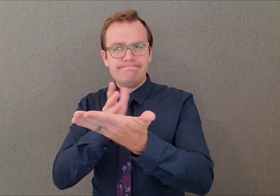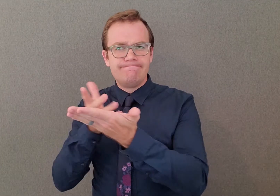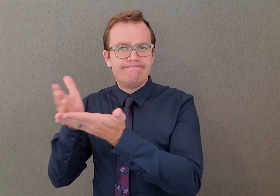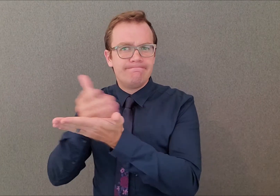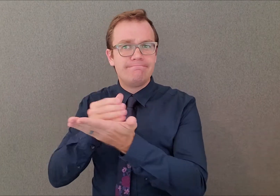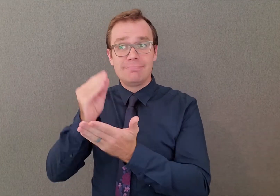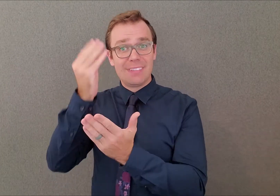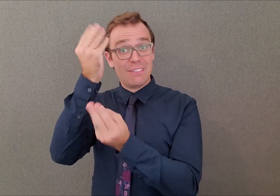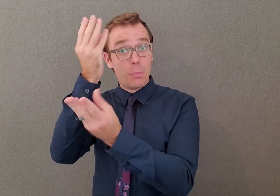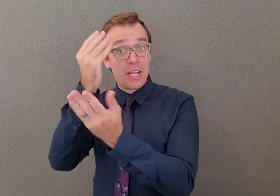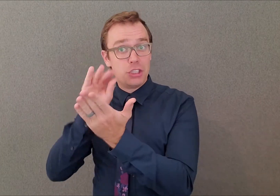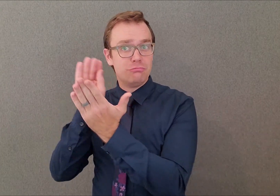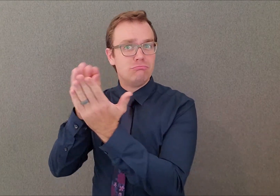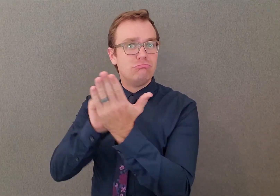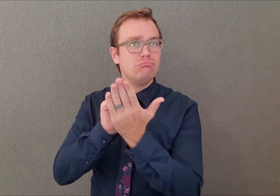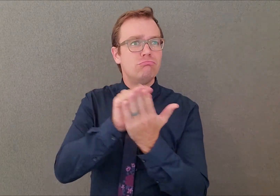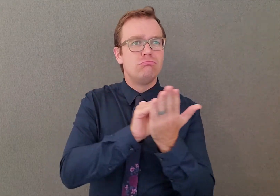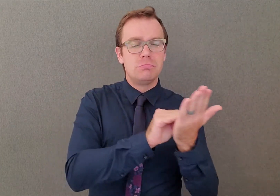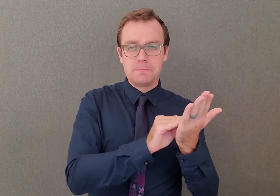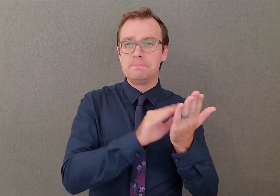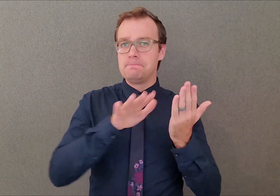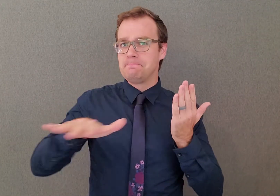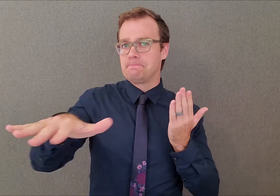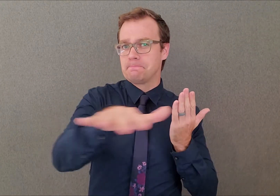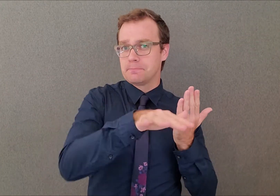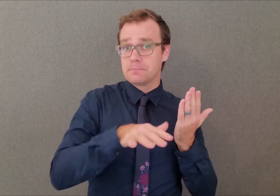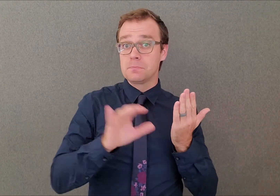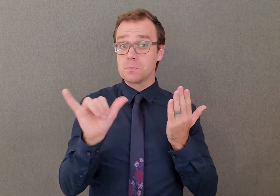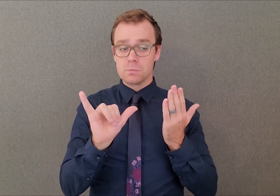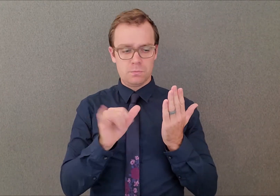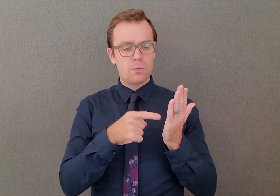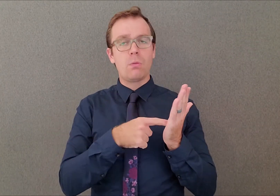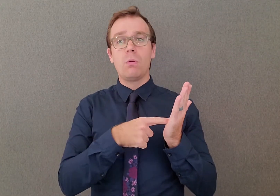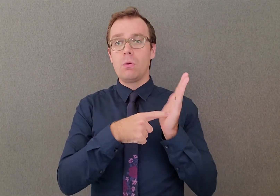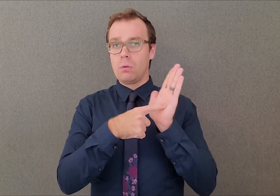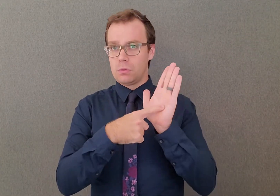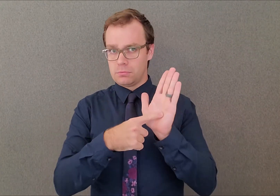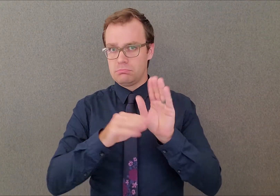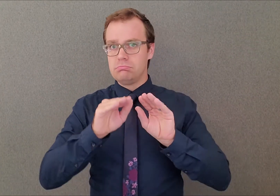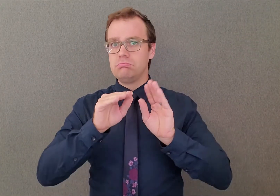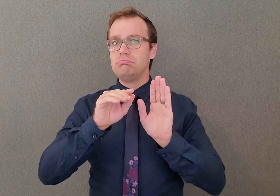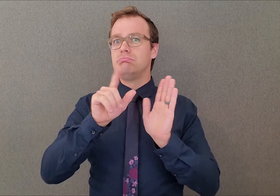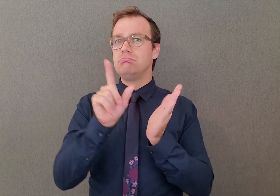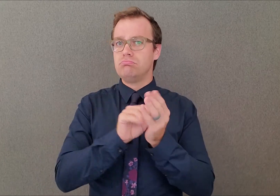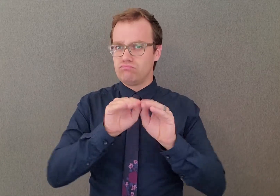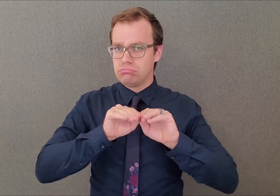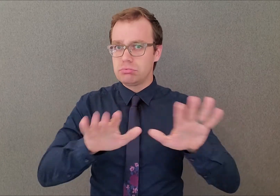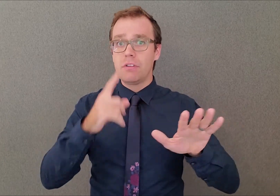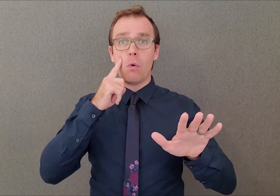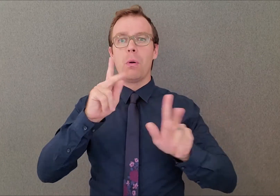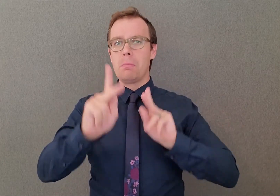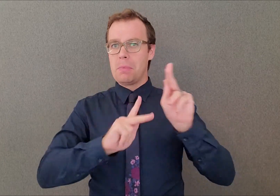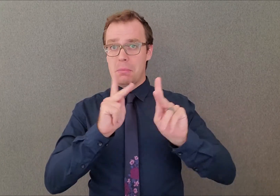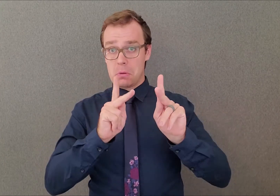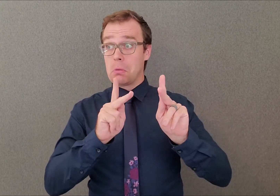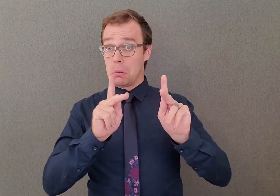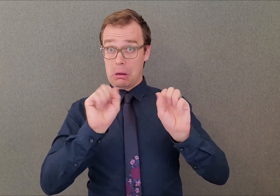about hazardous materials in the community and making this information available to the public upon request.